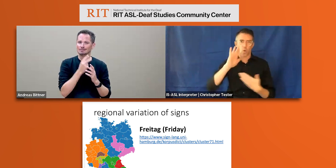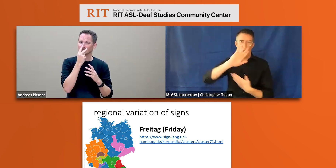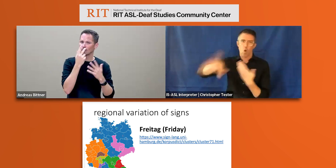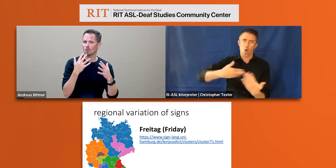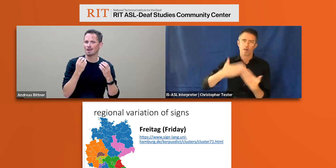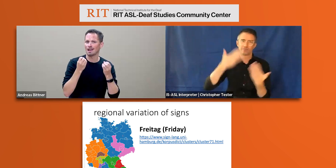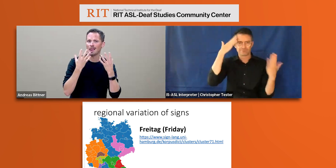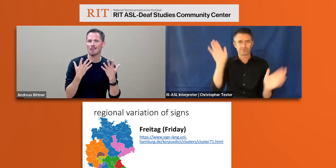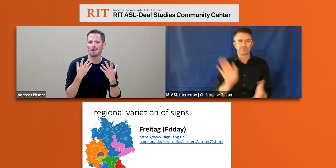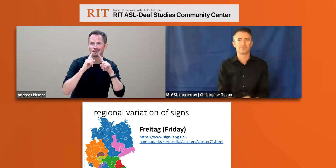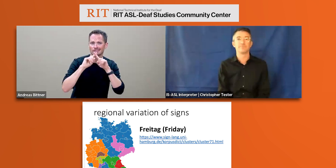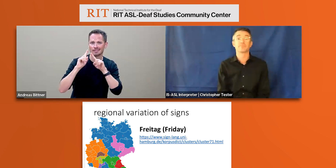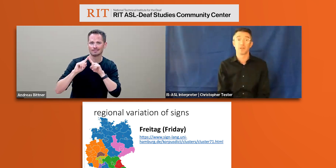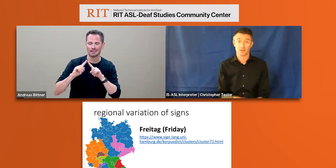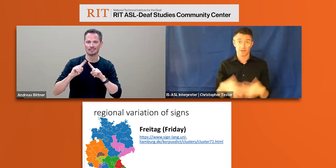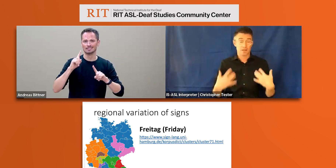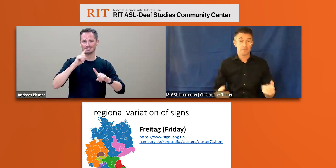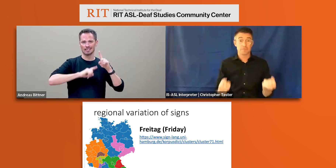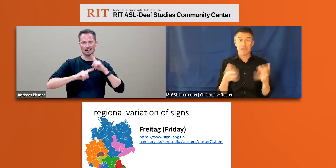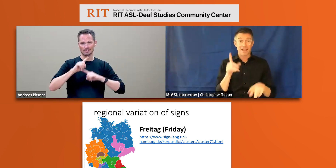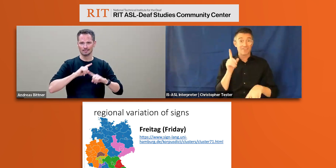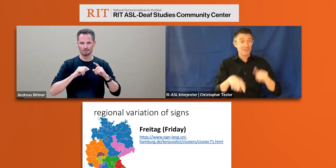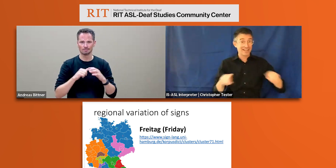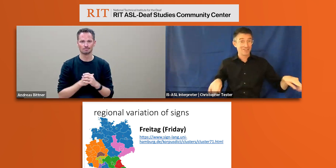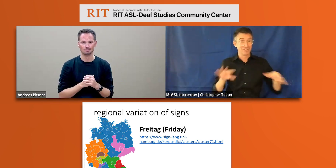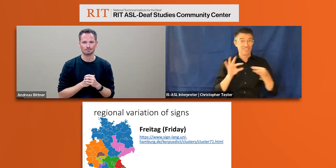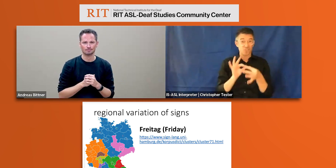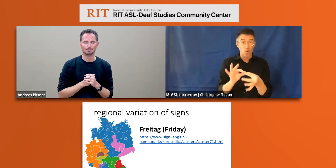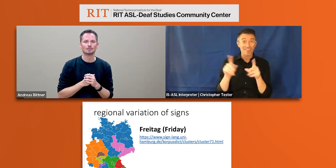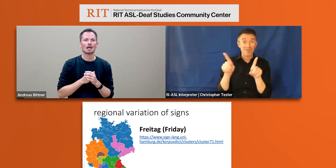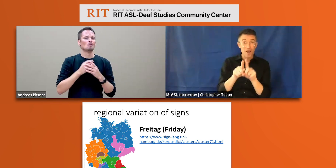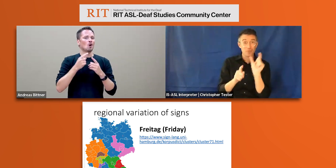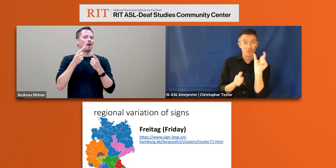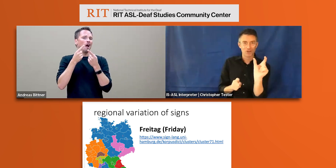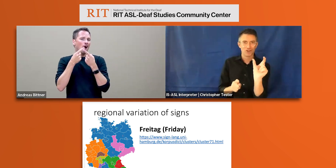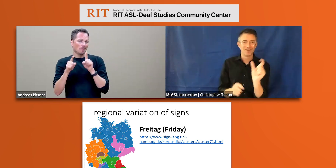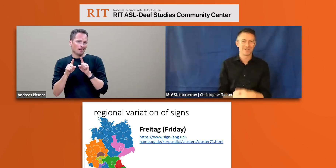So, sign variation does exist in the country of Germany